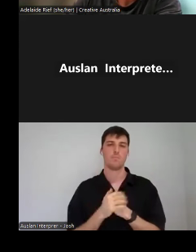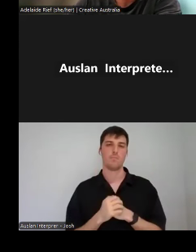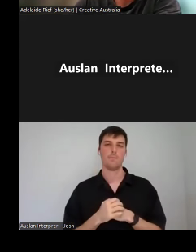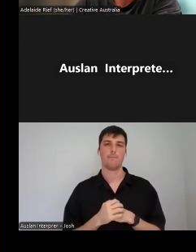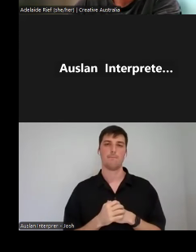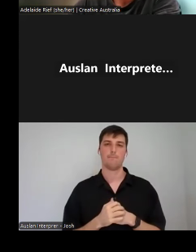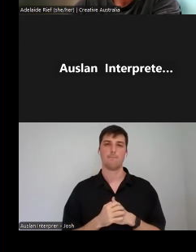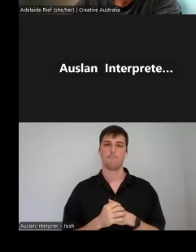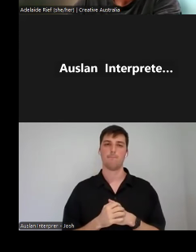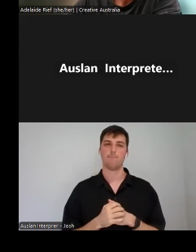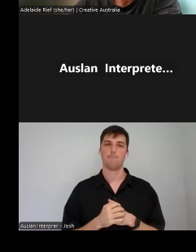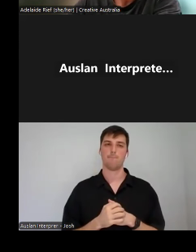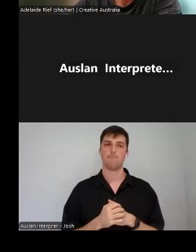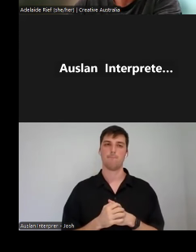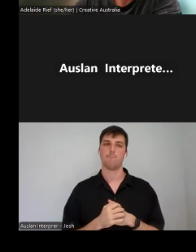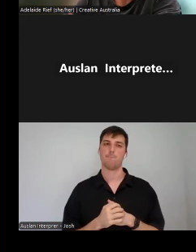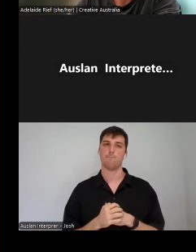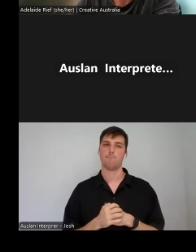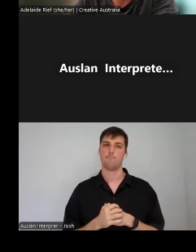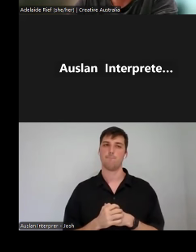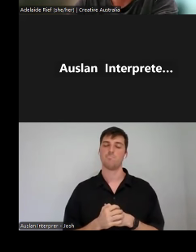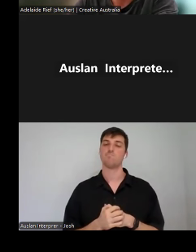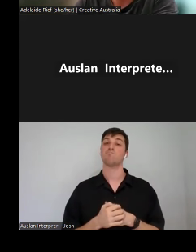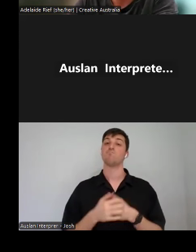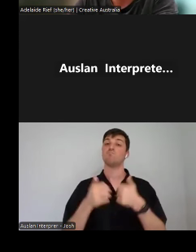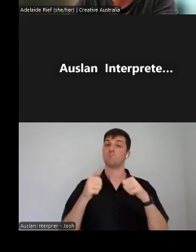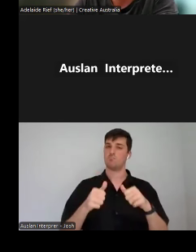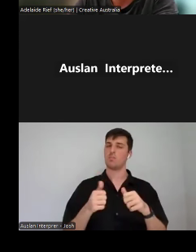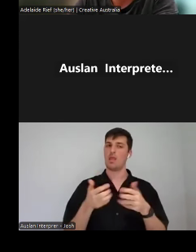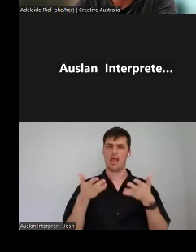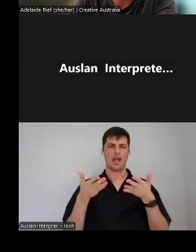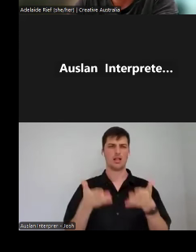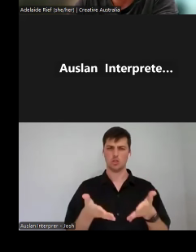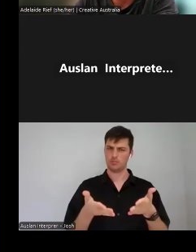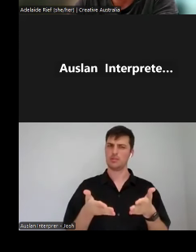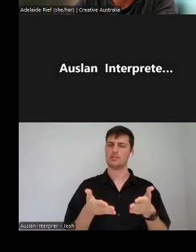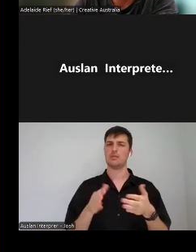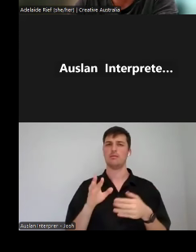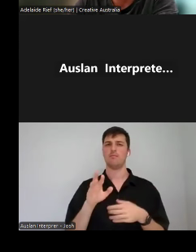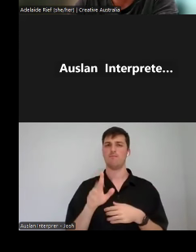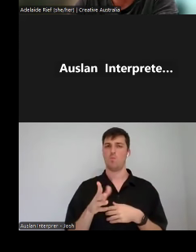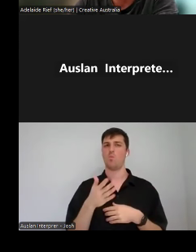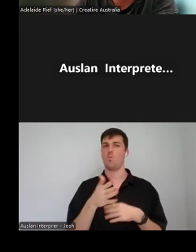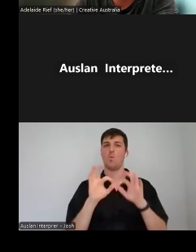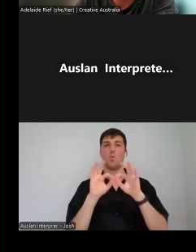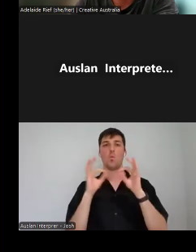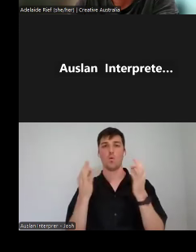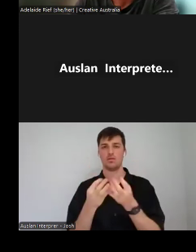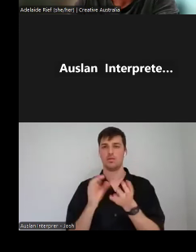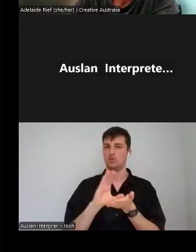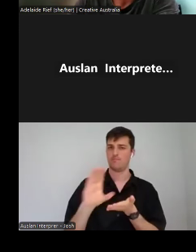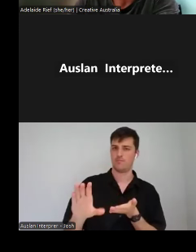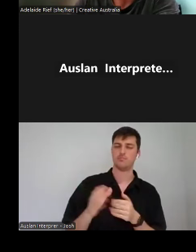Okay. Now I'm going to speak a little bit about the eligibility for the organisations fund. So